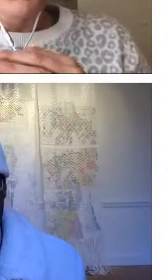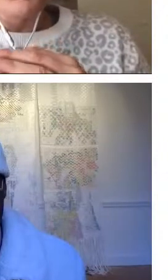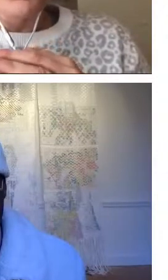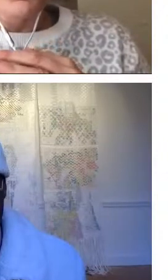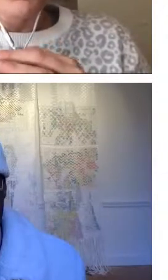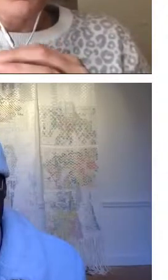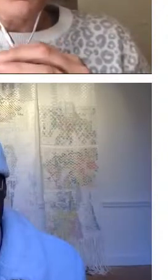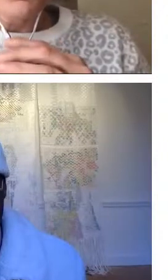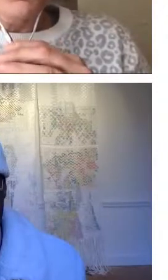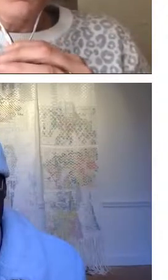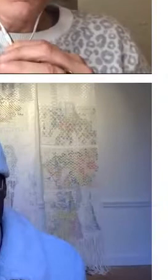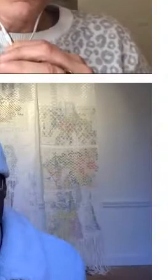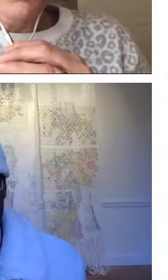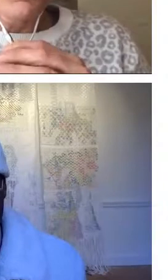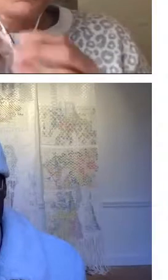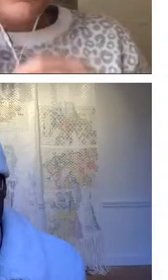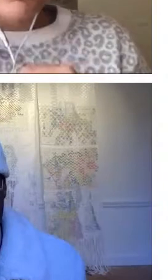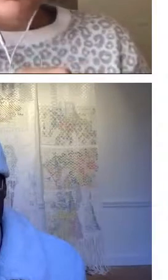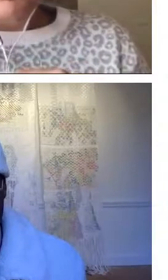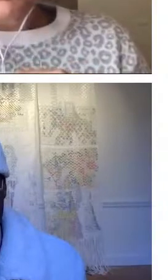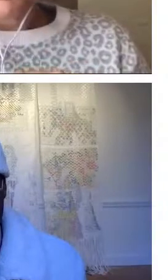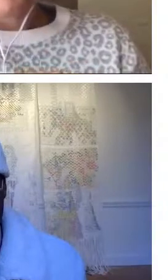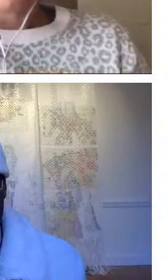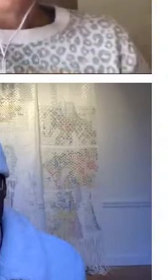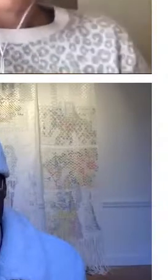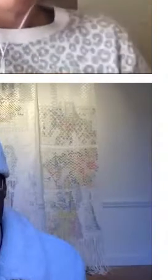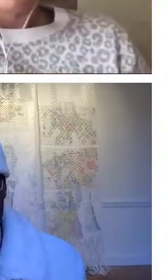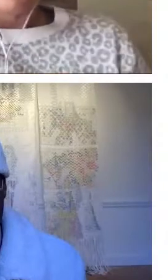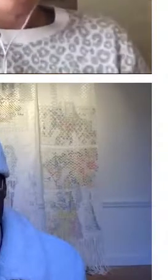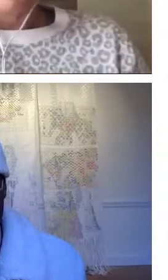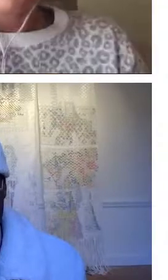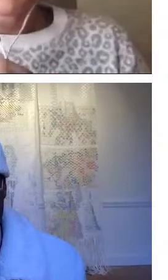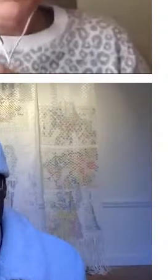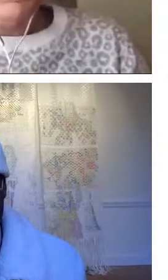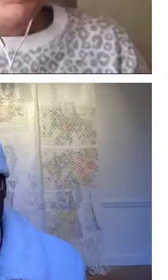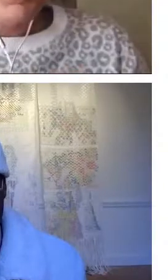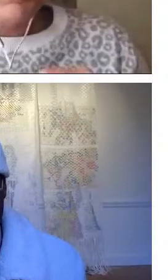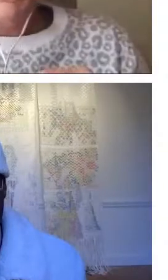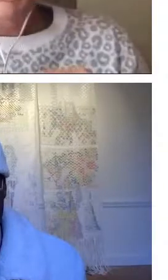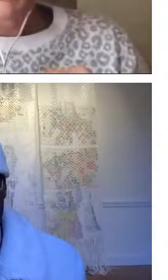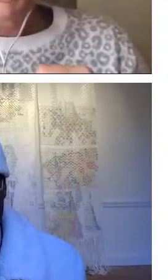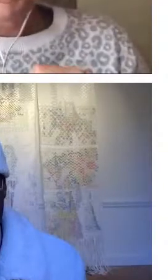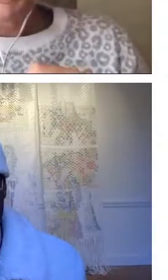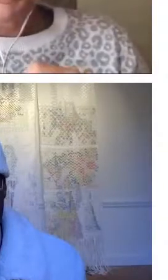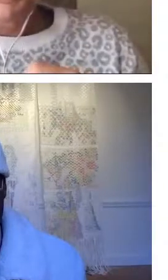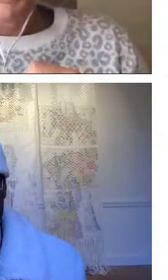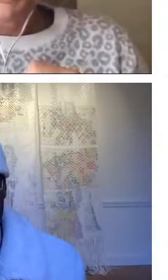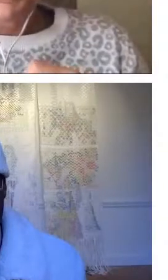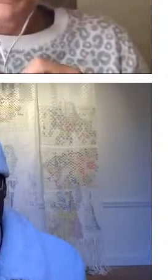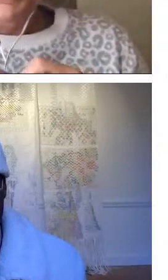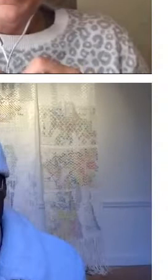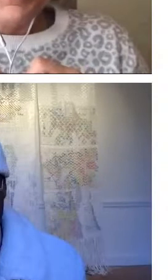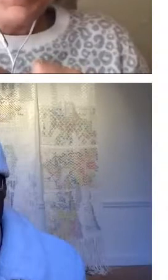I want to thank Jeffrey for bringing Kim to the Peale and for your continued work, and